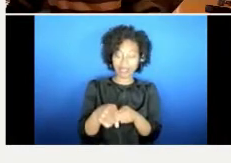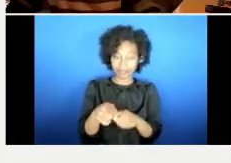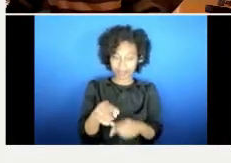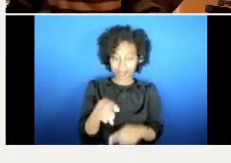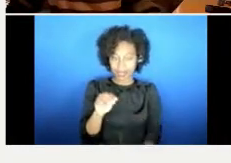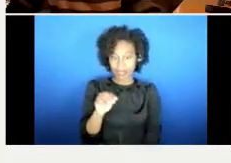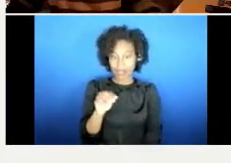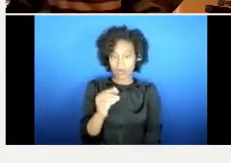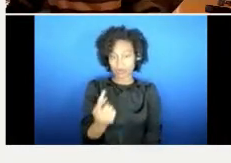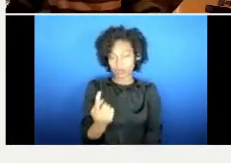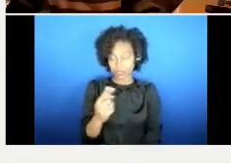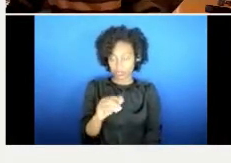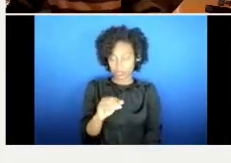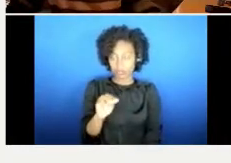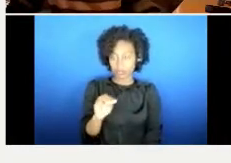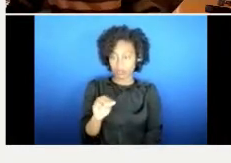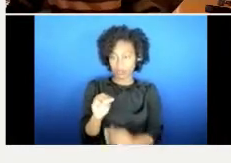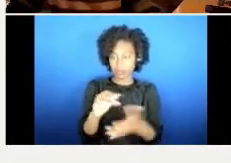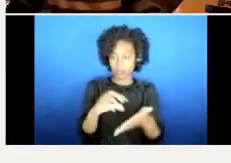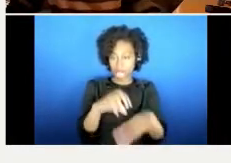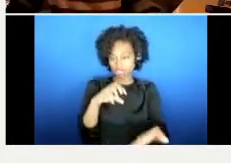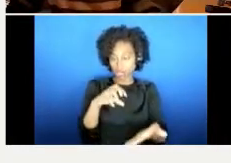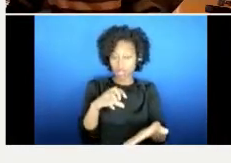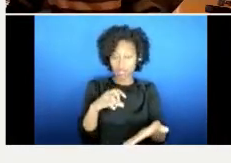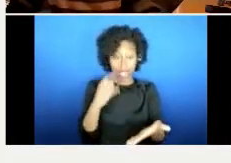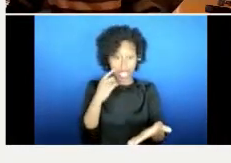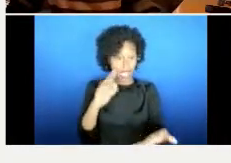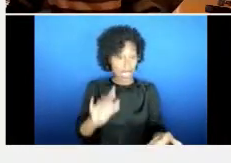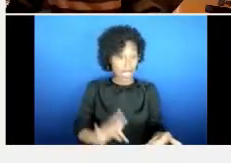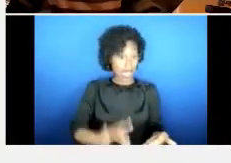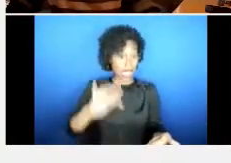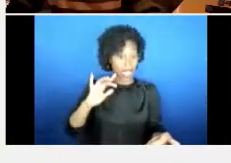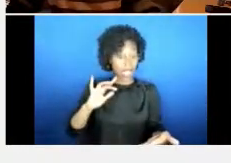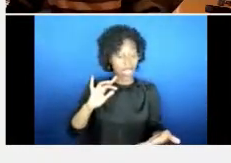any of these modules to add a new module onto your webpage.